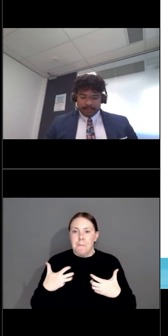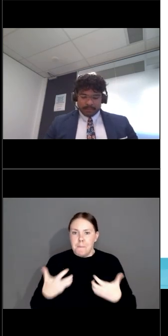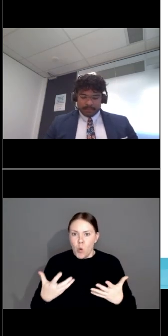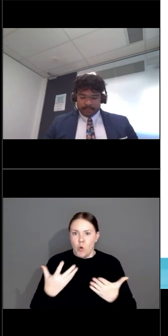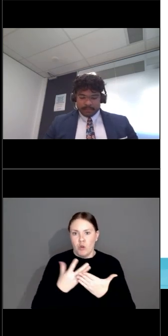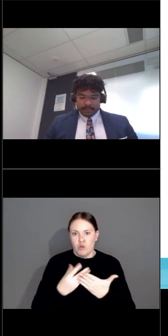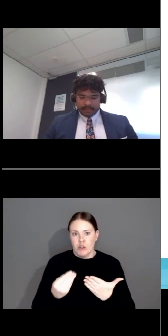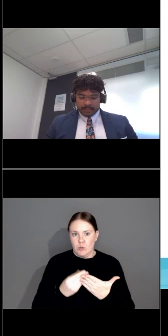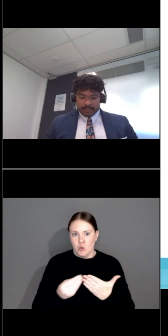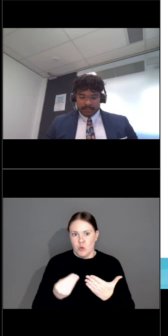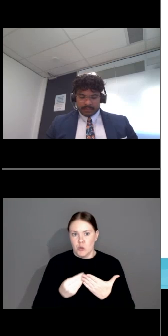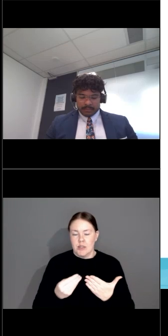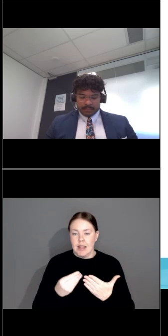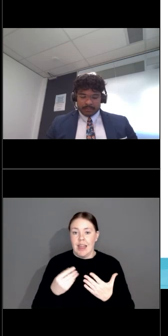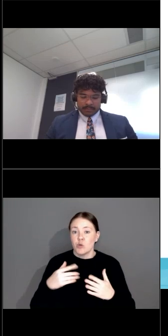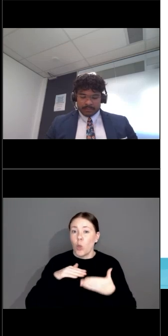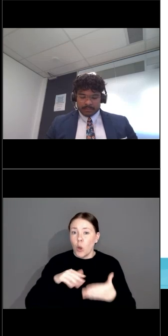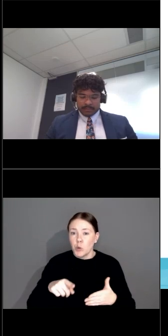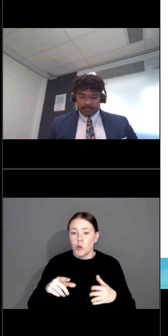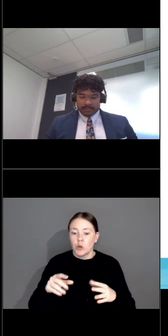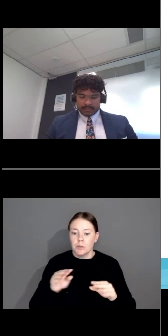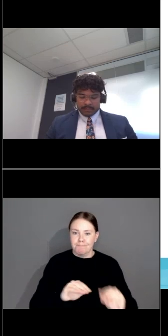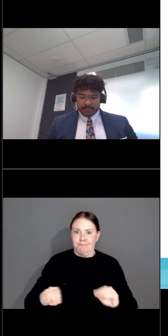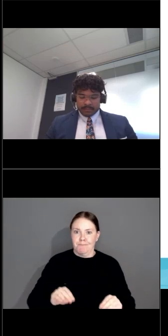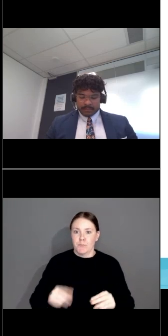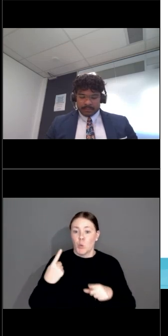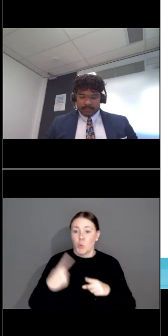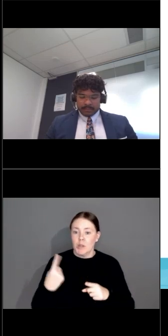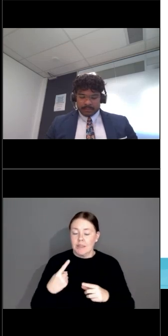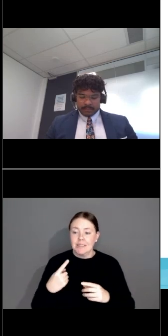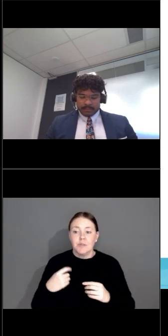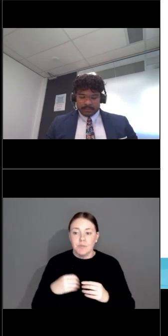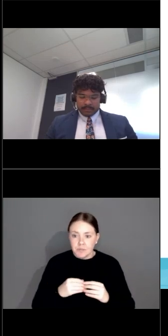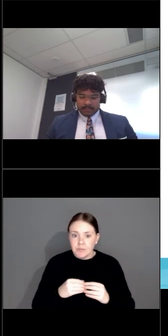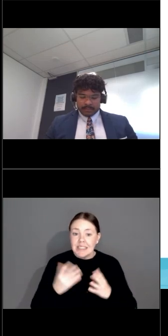together quickly and I mean some people print out those layouts and carry them in folders and have